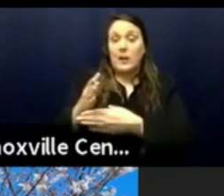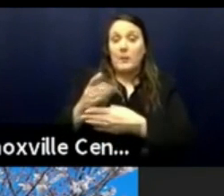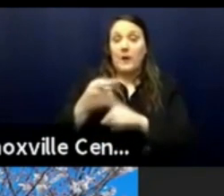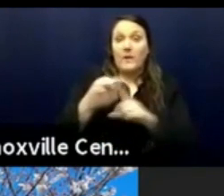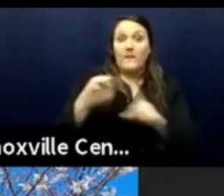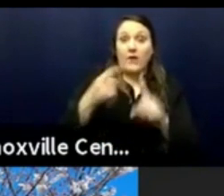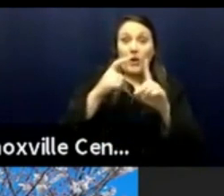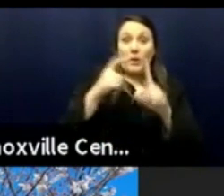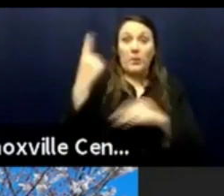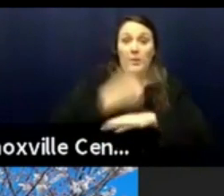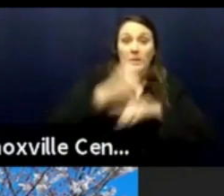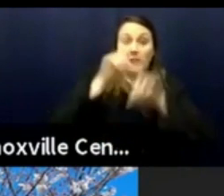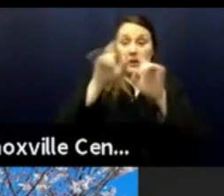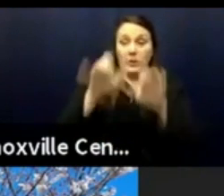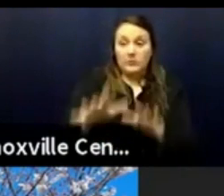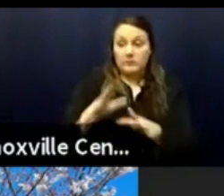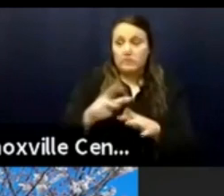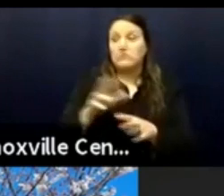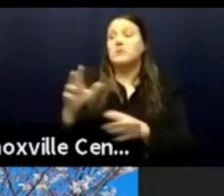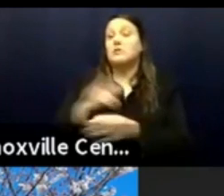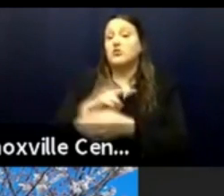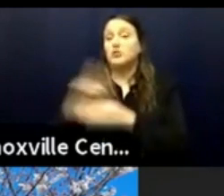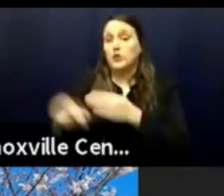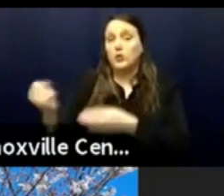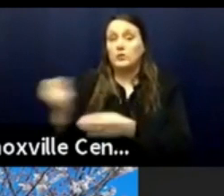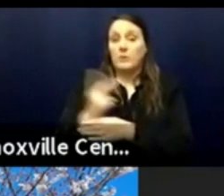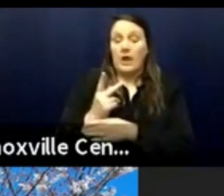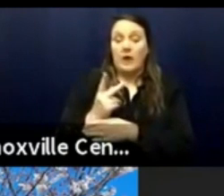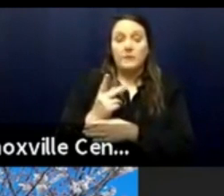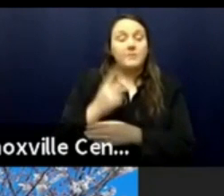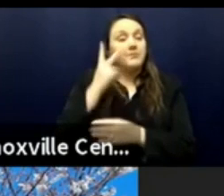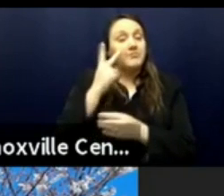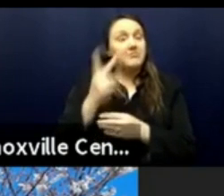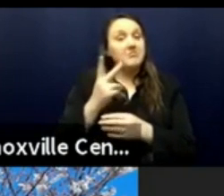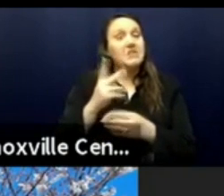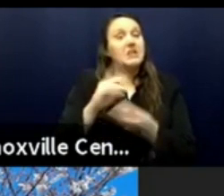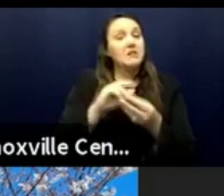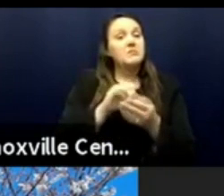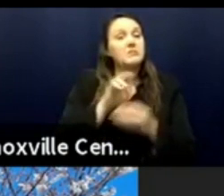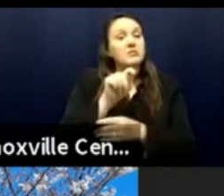CONDUCTED FOR KNOX COUNTY RESIDENCE, AND THE OTHER FOR THE AVERAGE TIME BETWEEN SPECIMEN COLLECTION AND